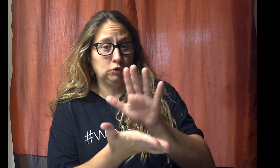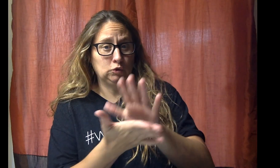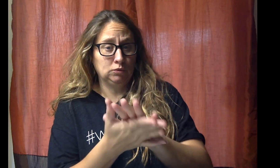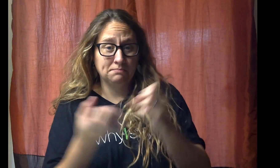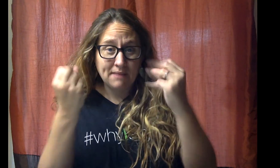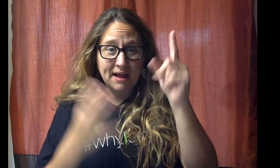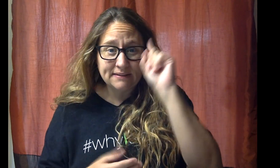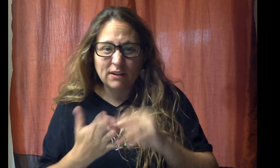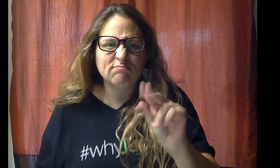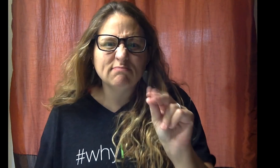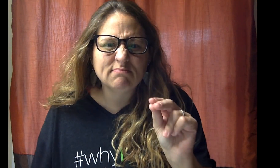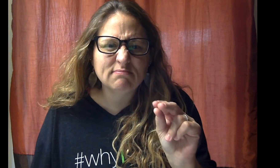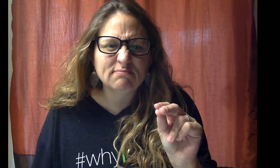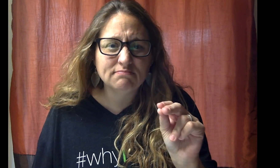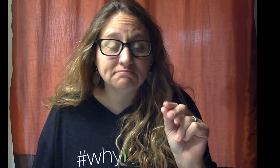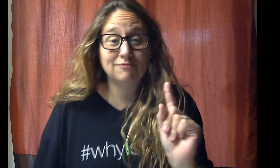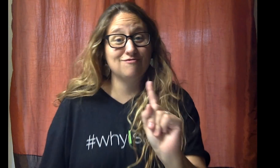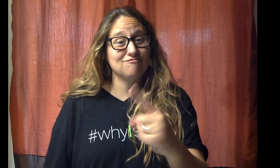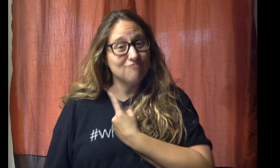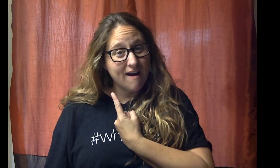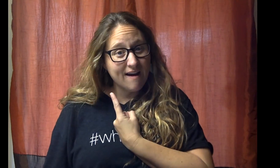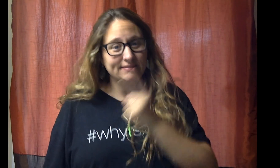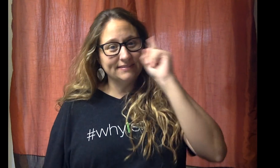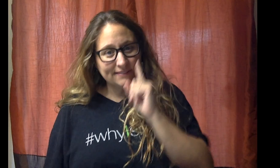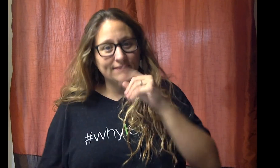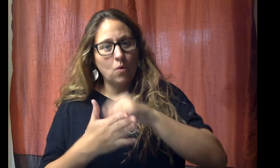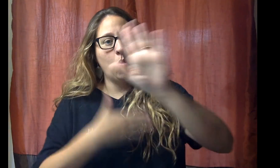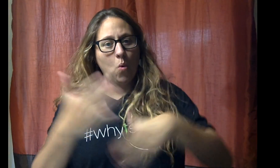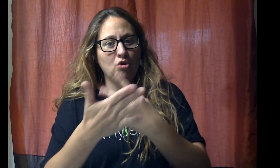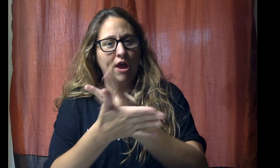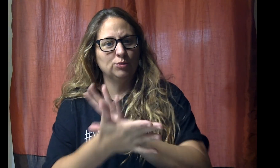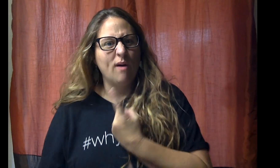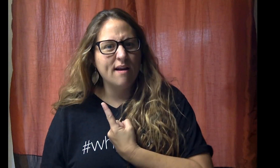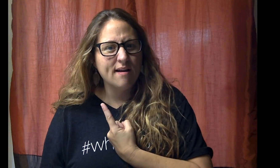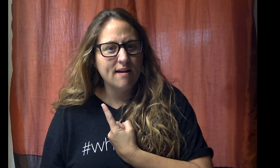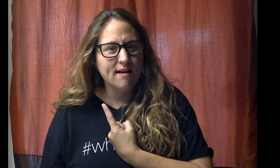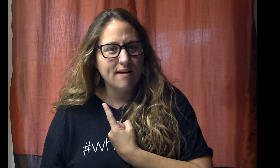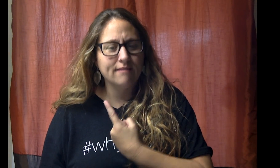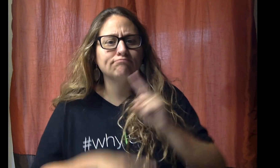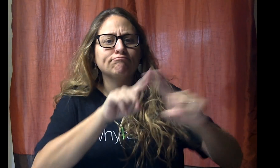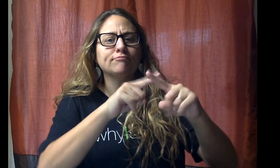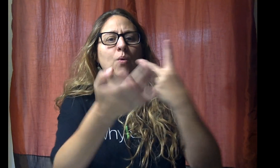There was no other deaf graduate student in the entire university.